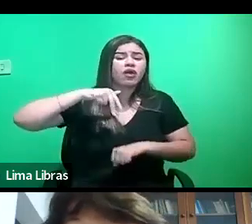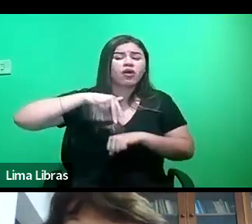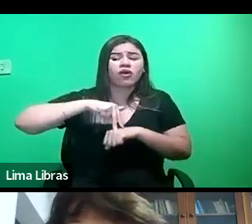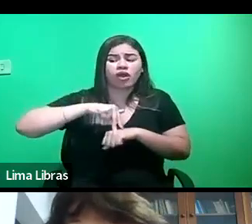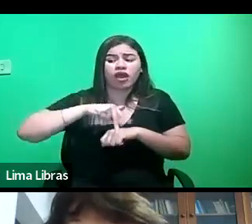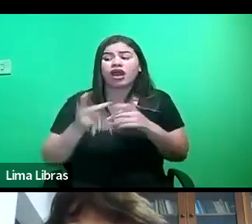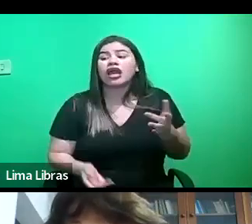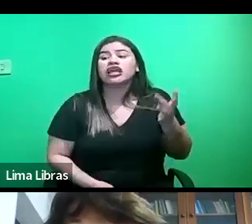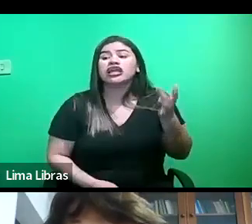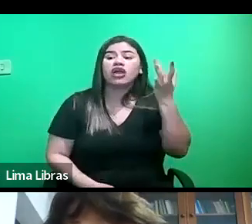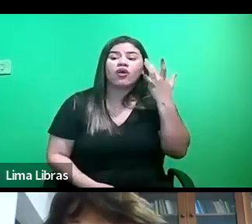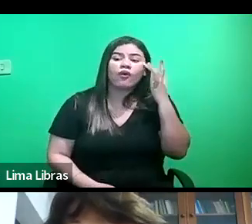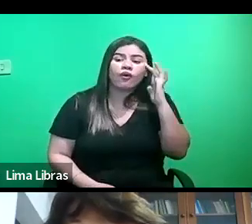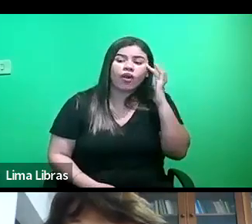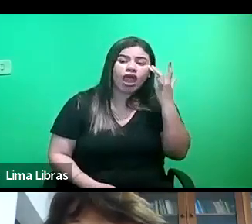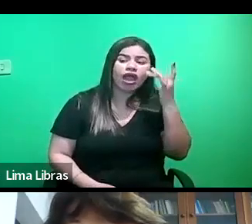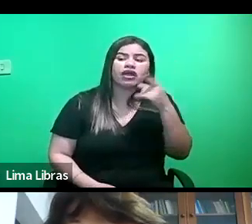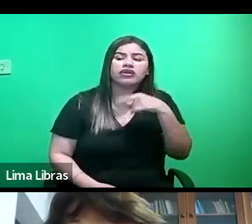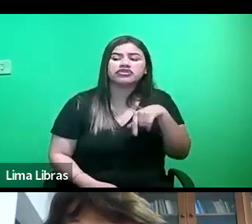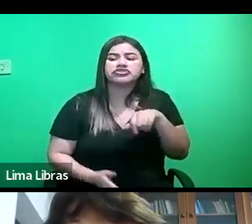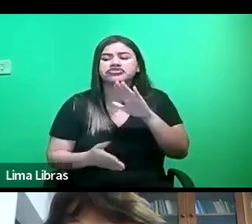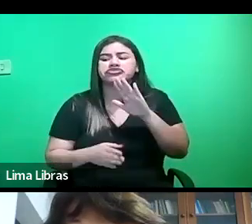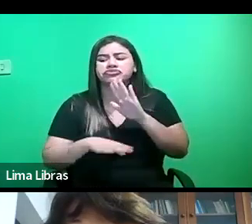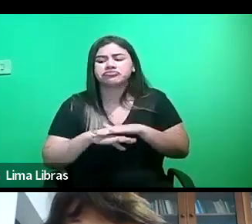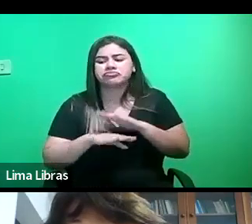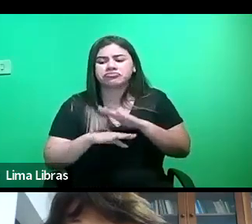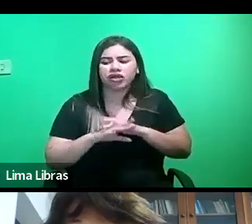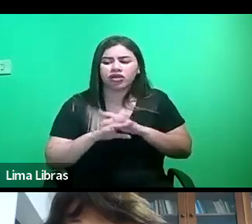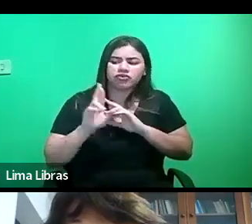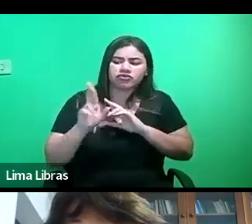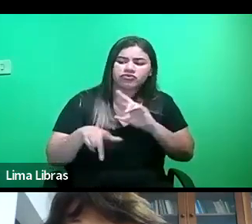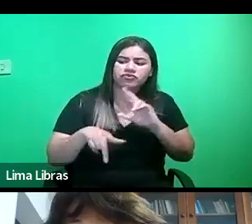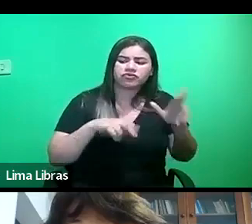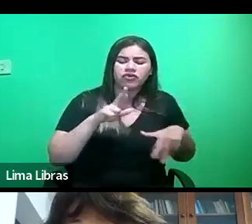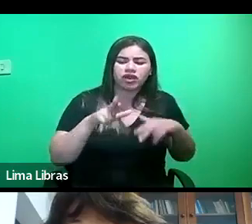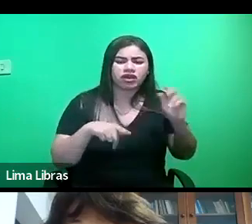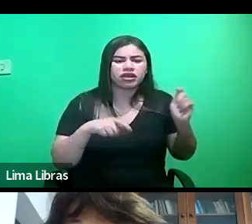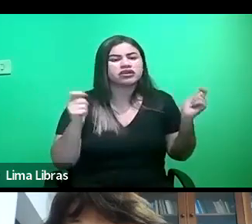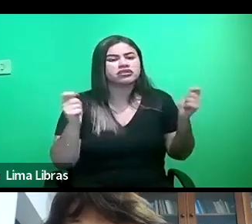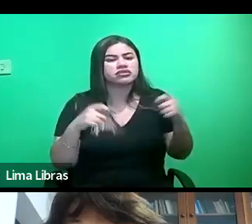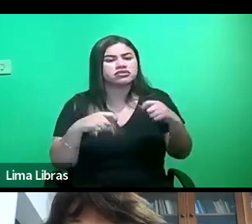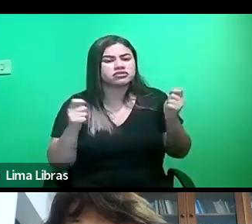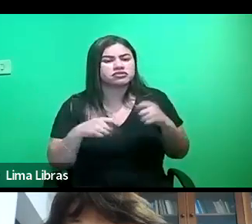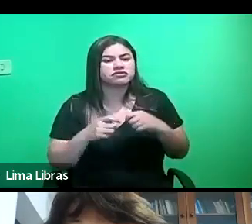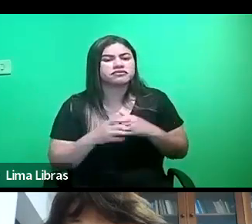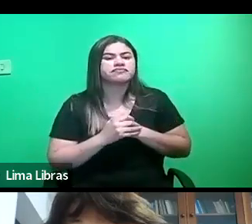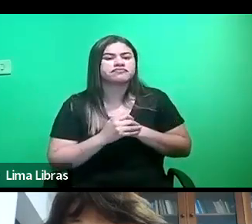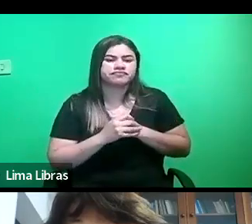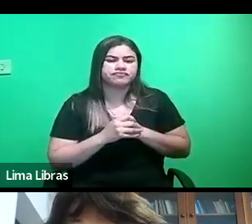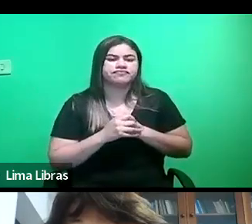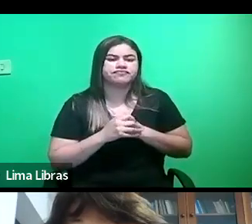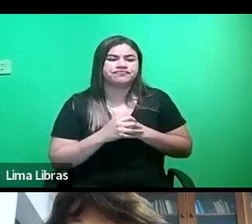I think that what we do can make a difference e a difference in these a difference in in these different ways. And we